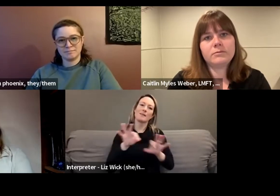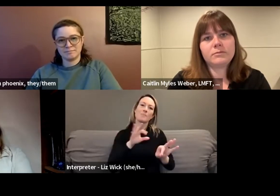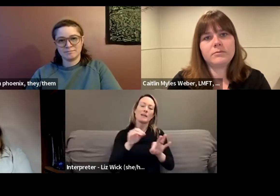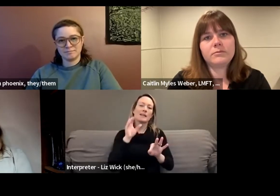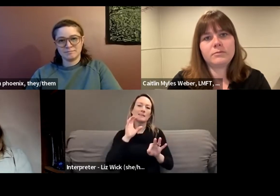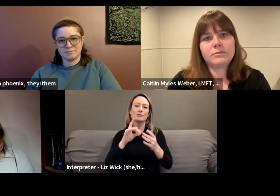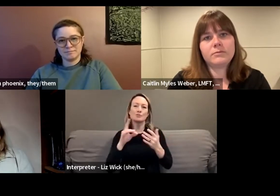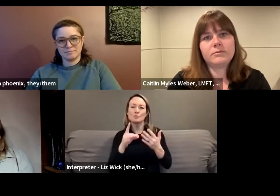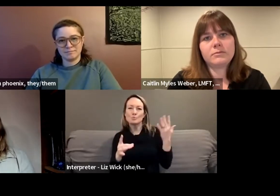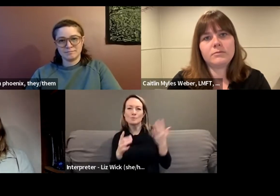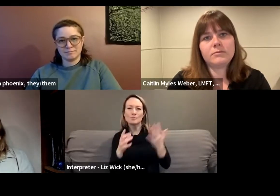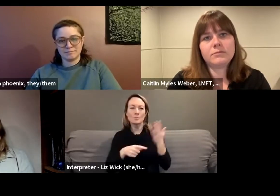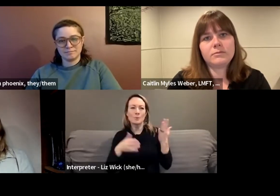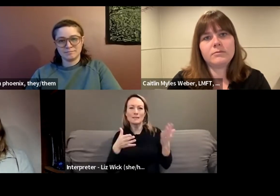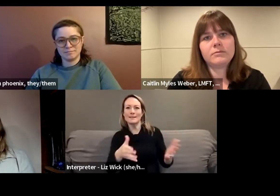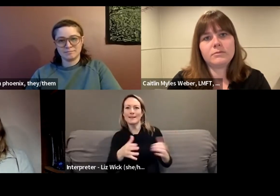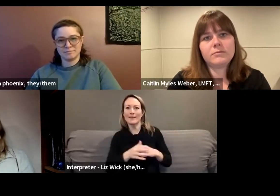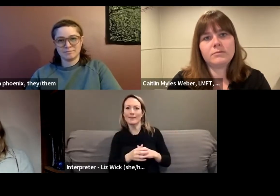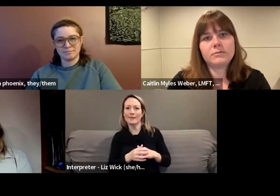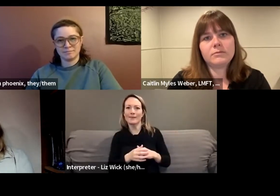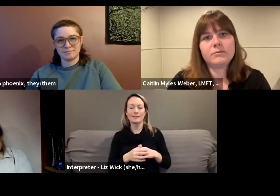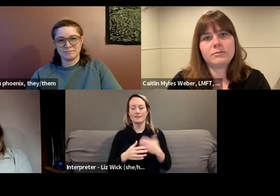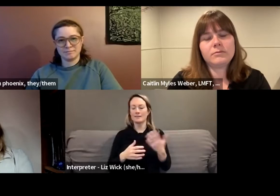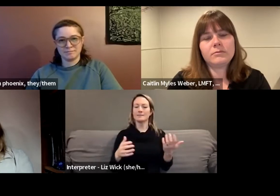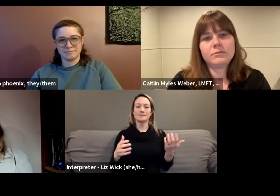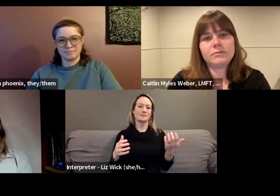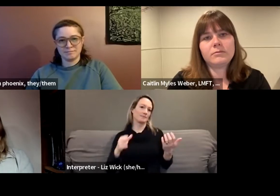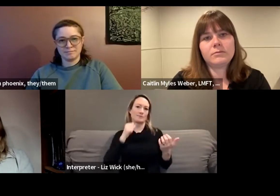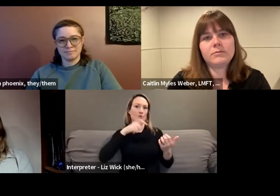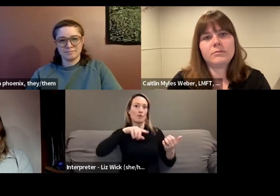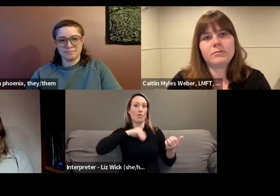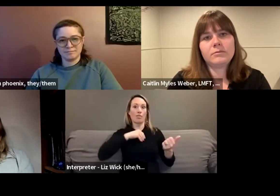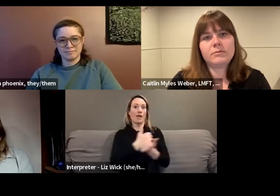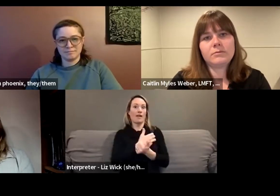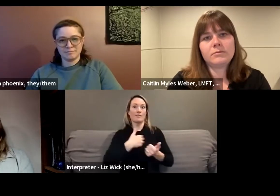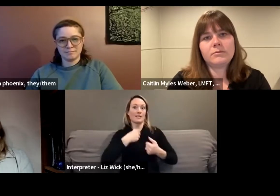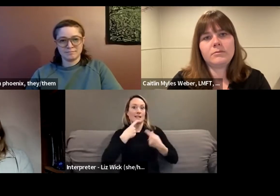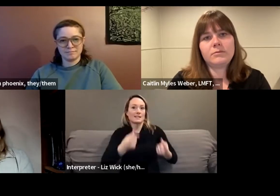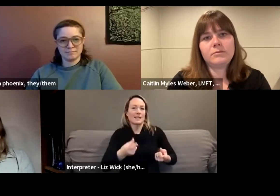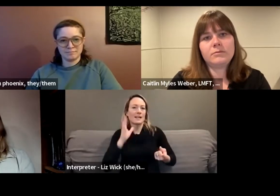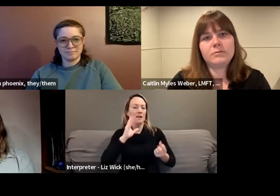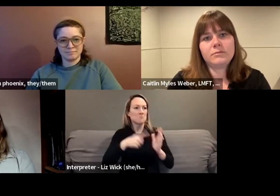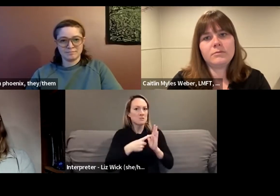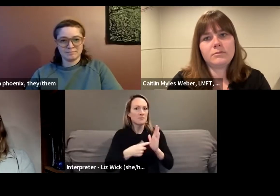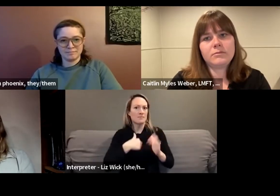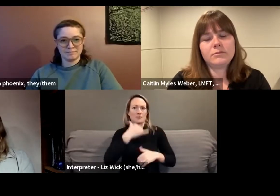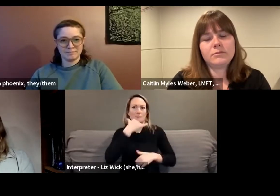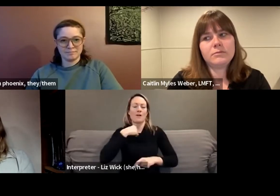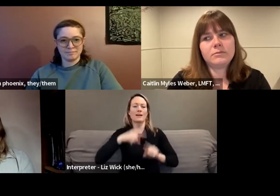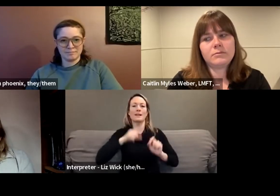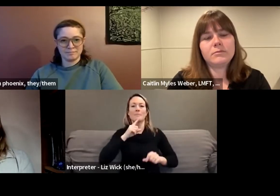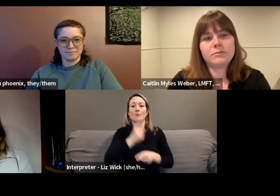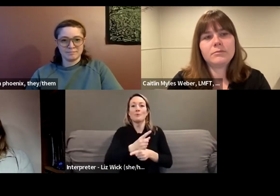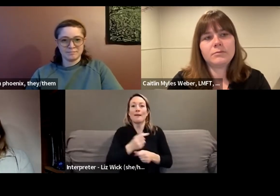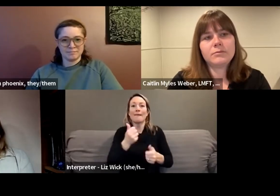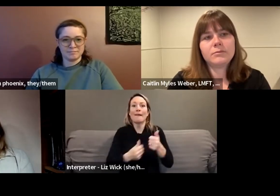I tend to tell most people, don't take everything I have to say, 'cause I'm gonna be wrong somewhere. There's no way I can be right everywhere here.